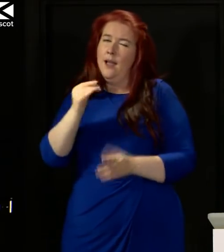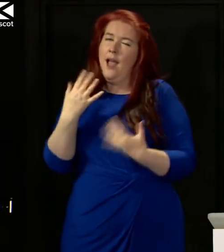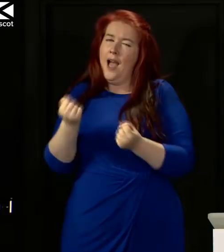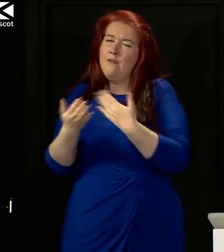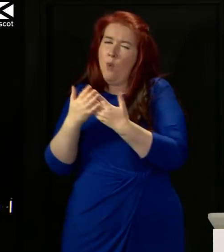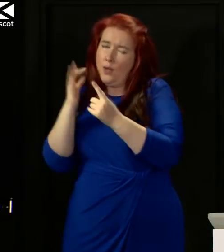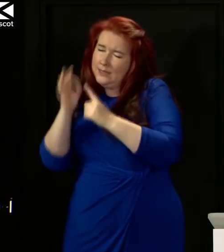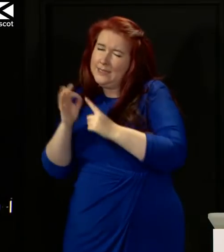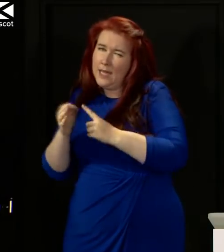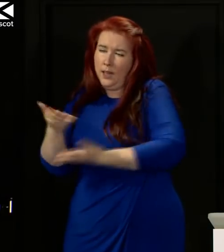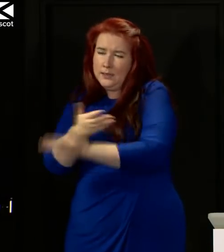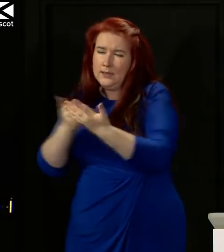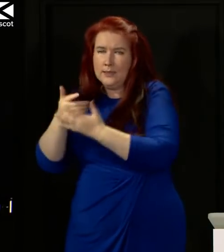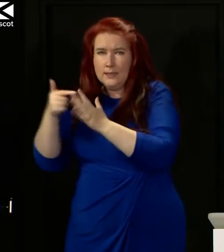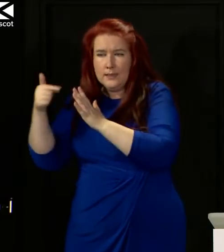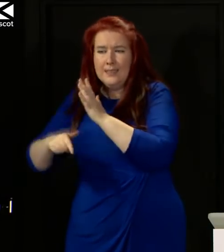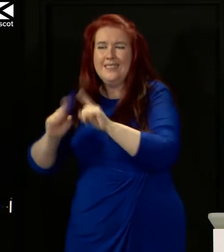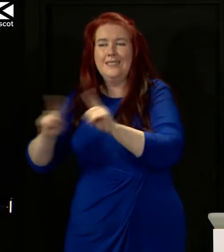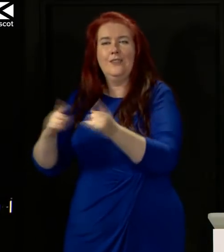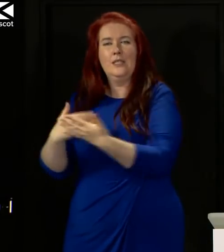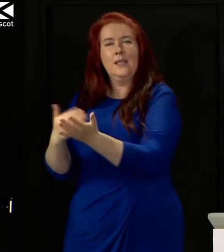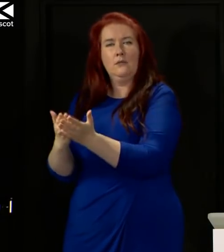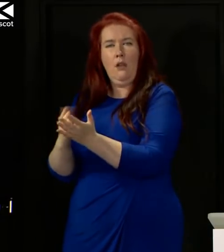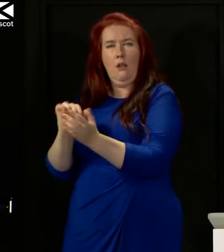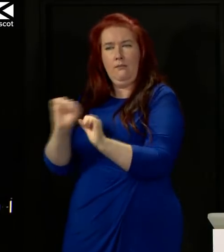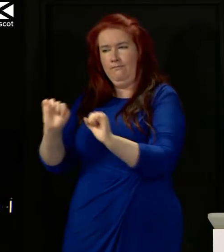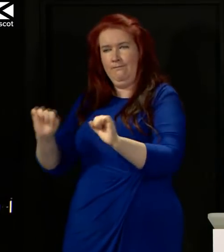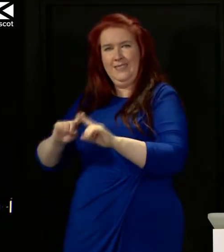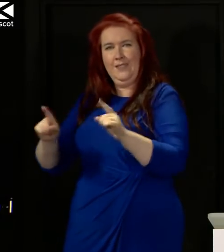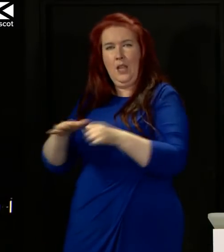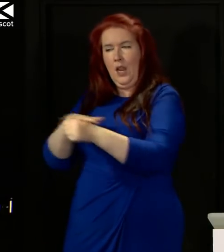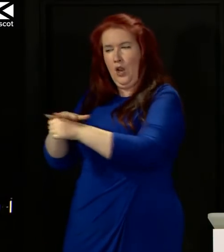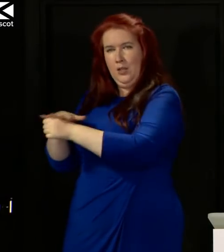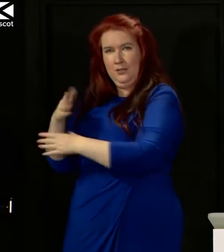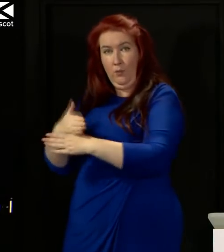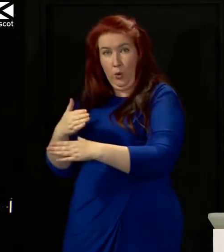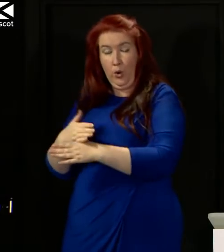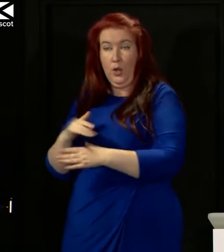particular sectors and the particular circumstances in which it is particularly important. We